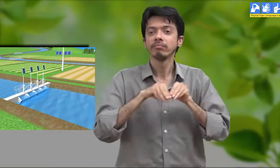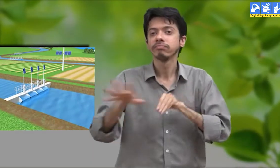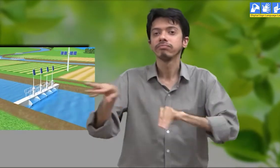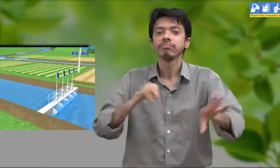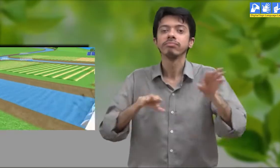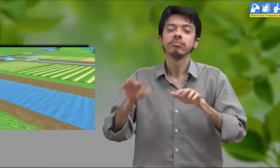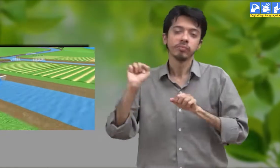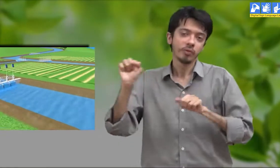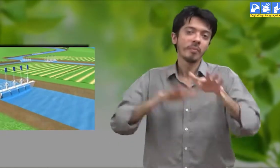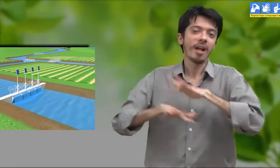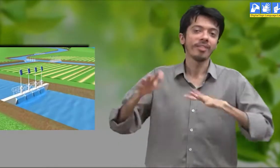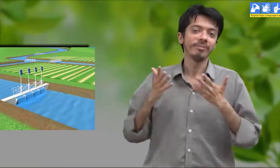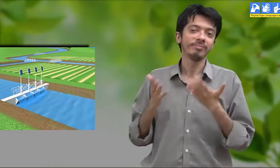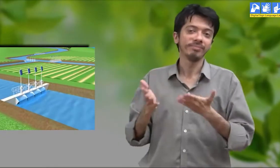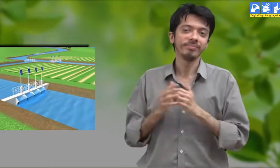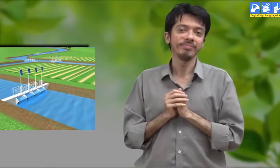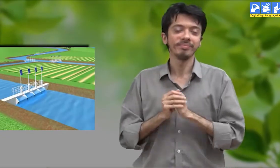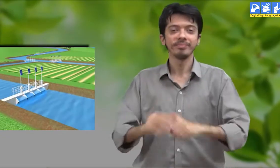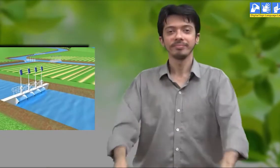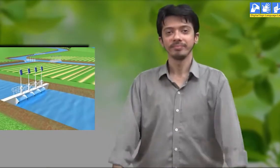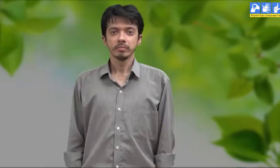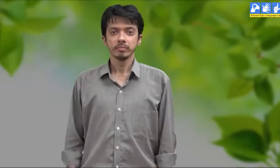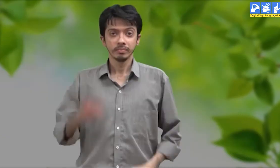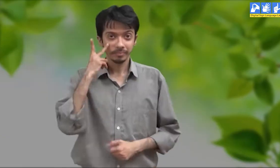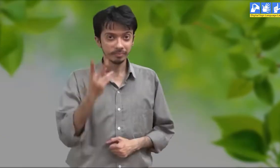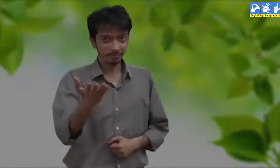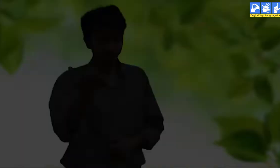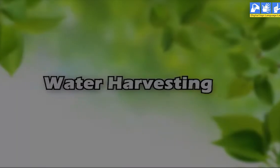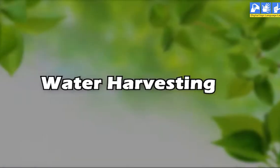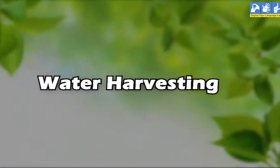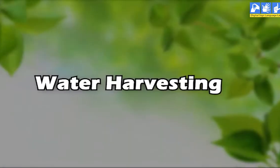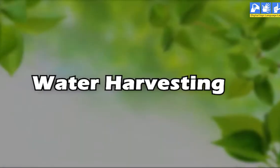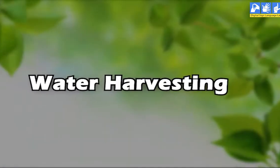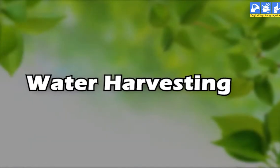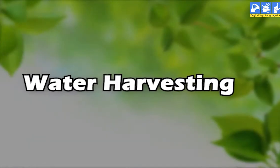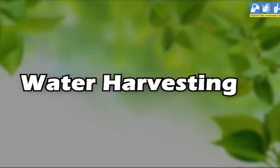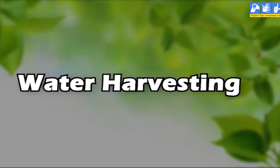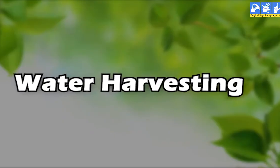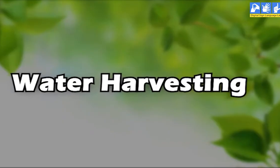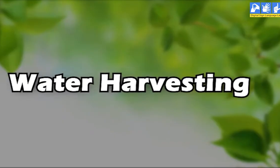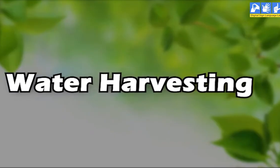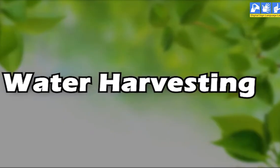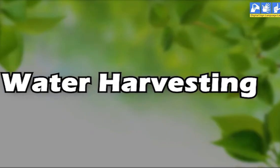That is why canals are created to supply water. Now let's take a look here.